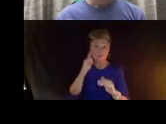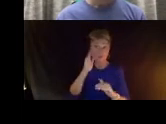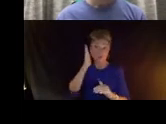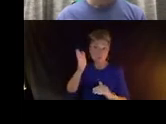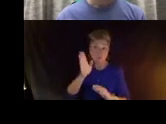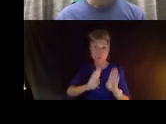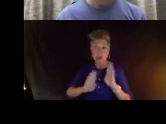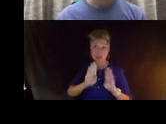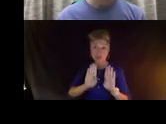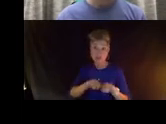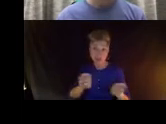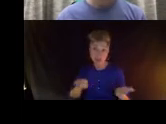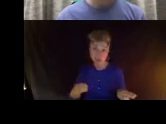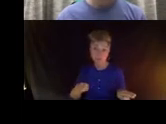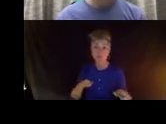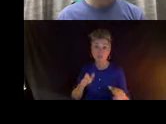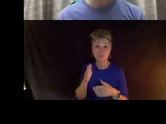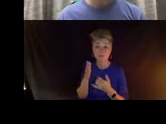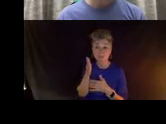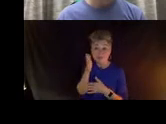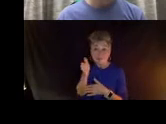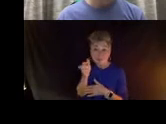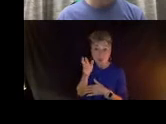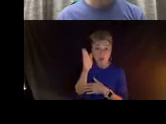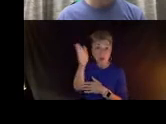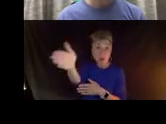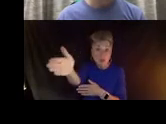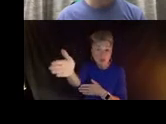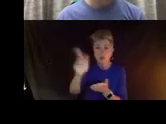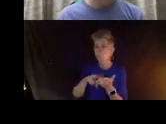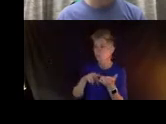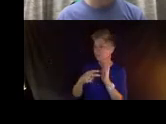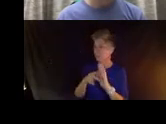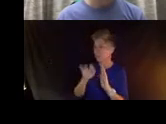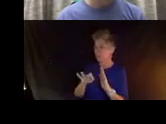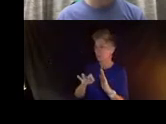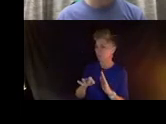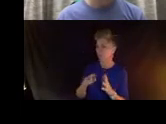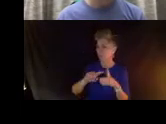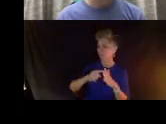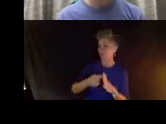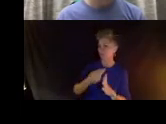in the short term or the long term, what does that mean when you incorporate hormone replacement therapy into your healthcare?